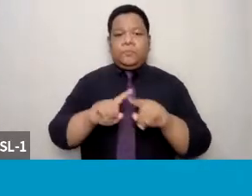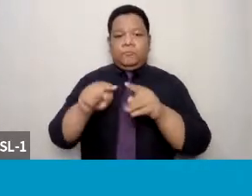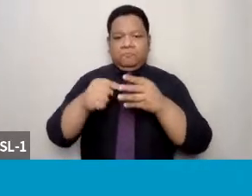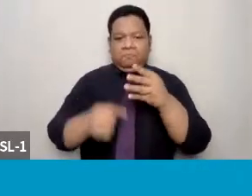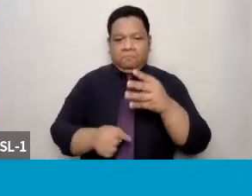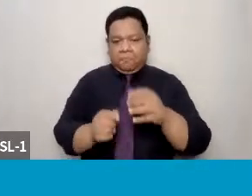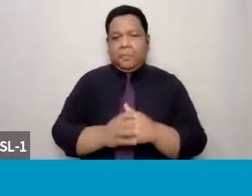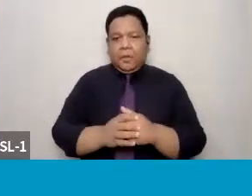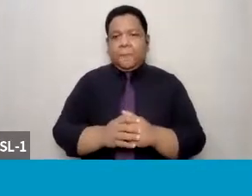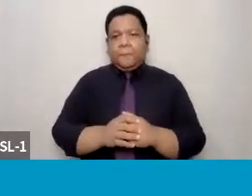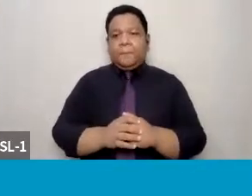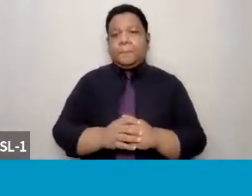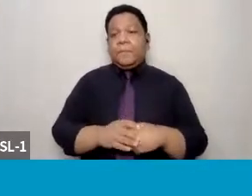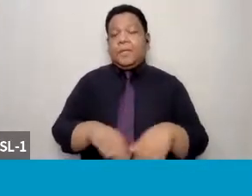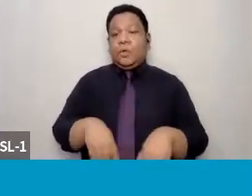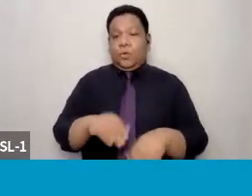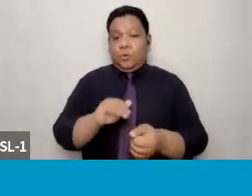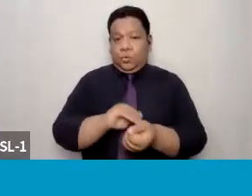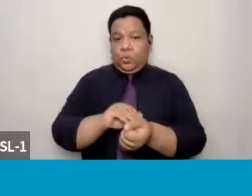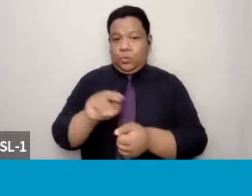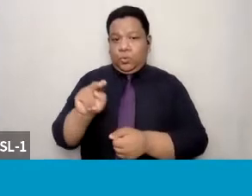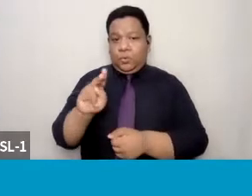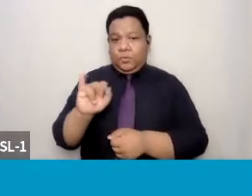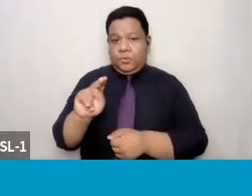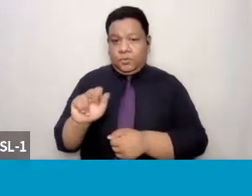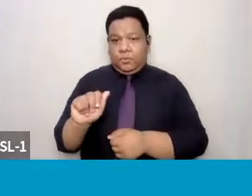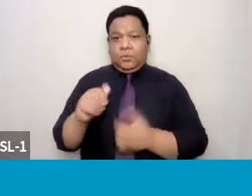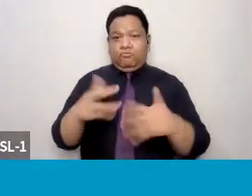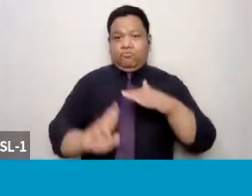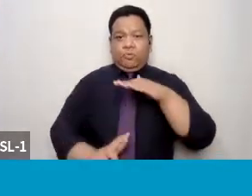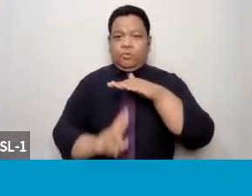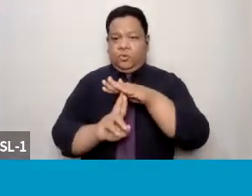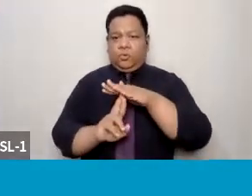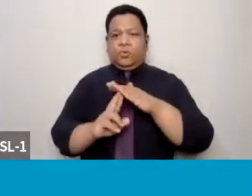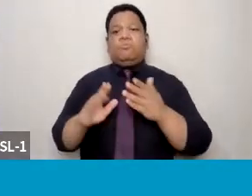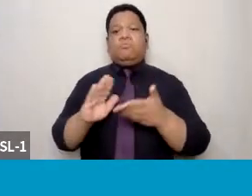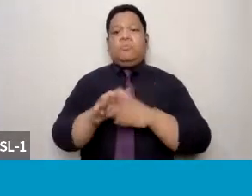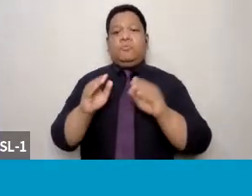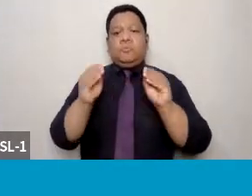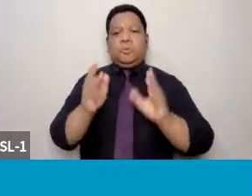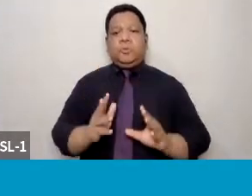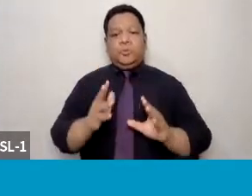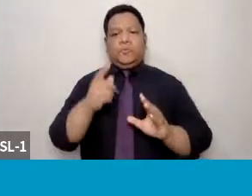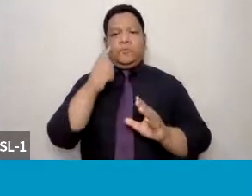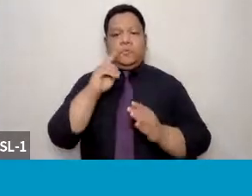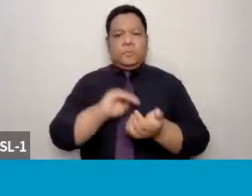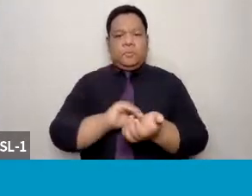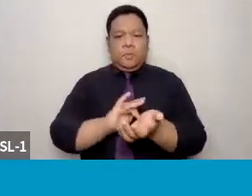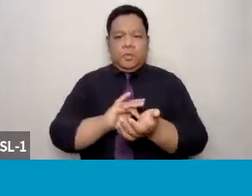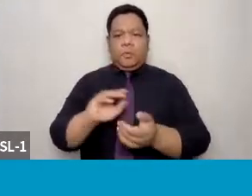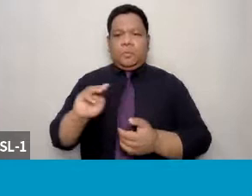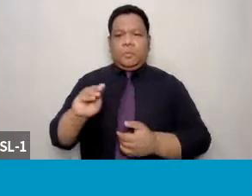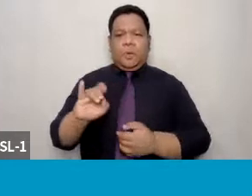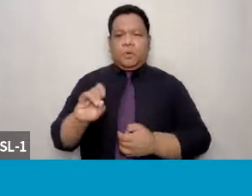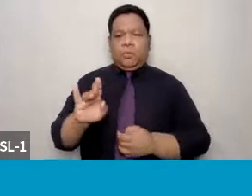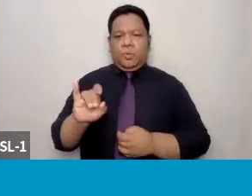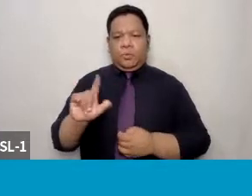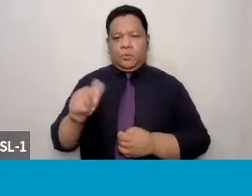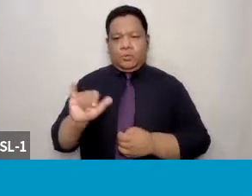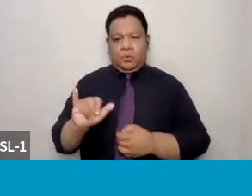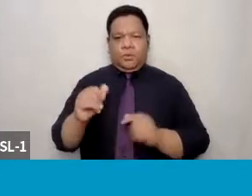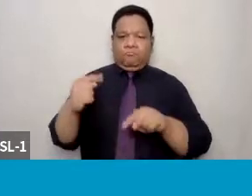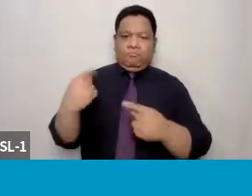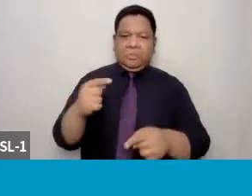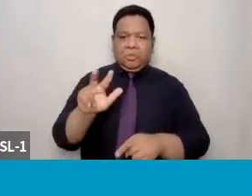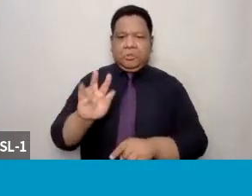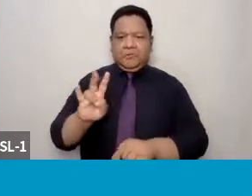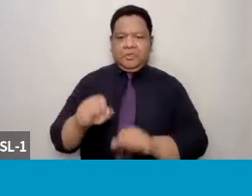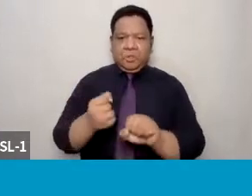Dr. Nina retired on 2018 as full professor of Medical Microbiology after 37 years in the academe.